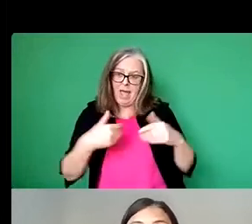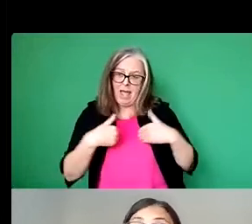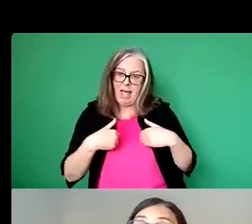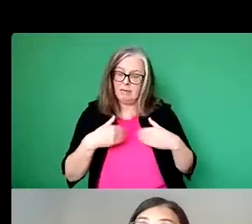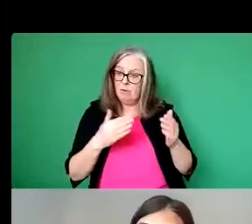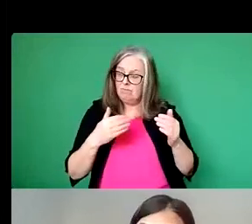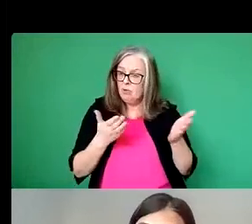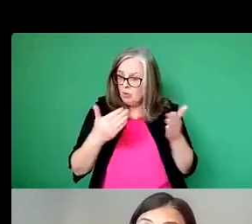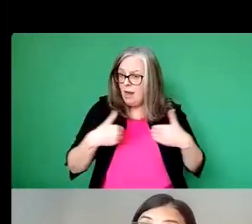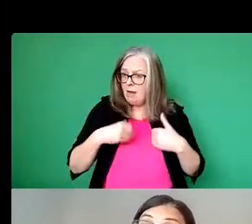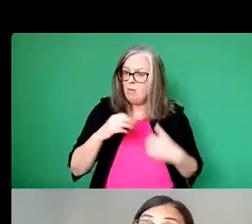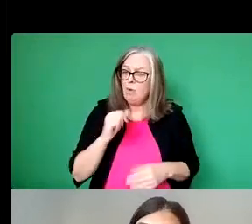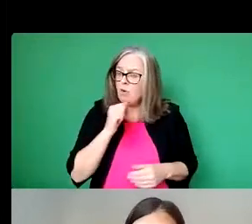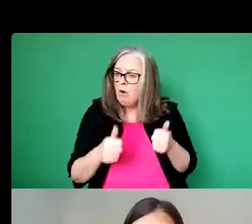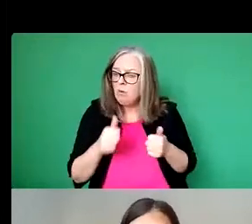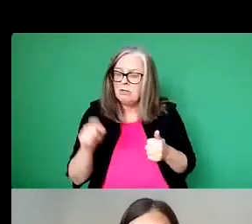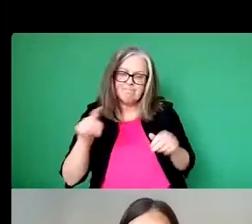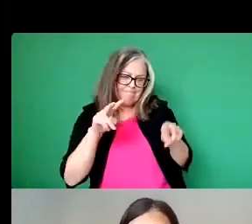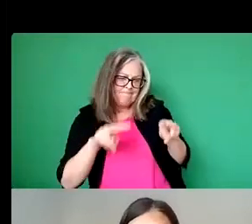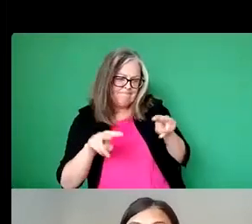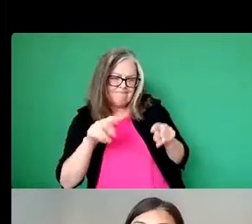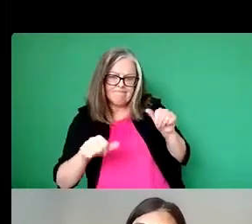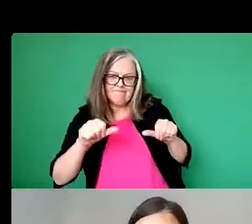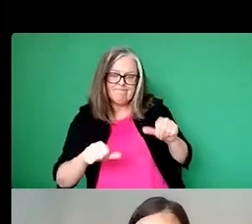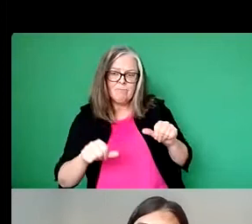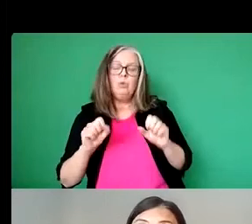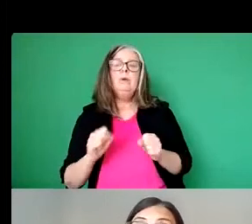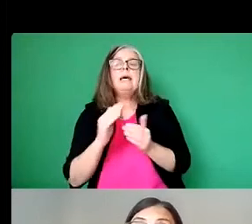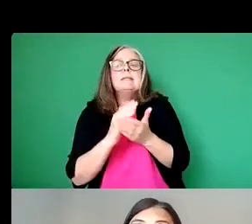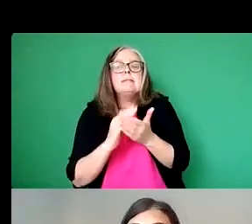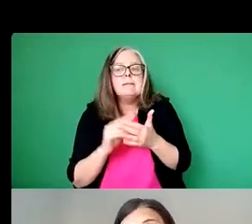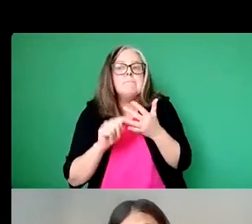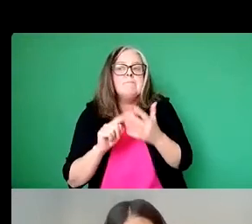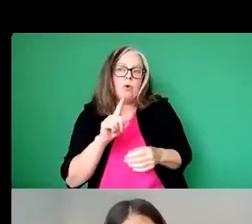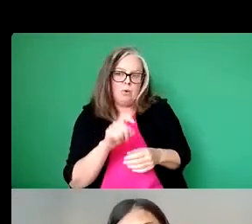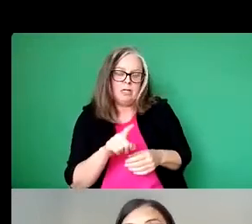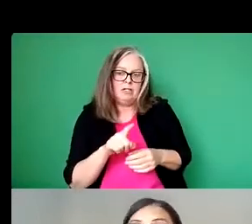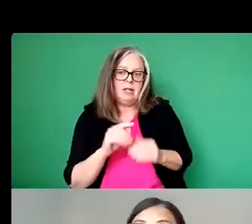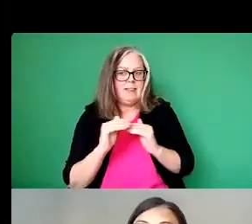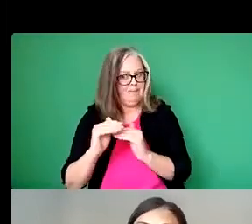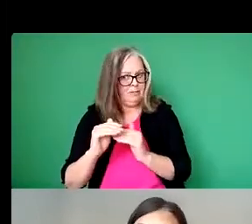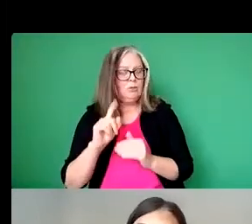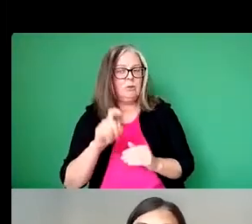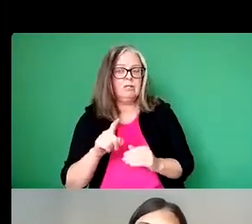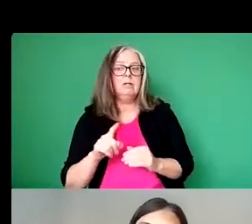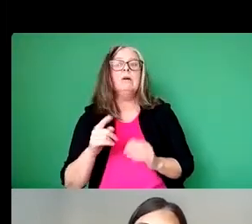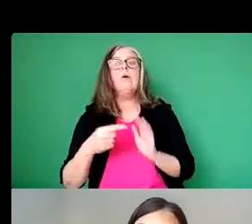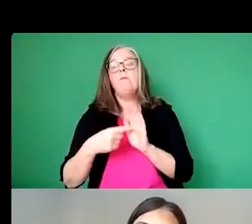some questions some limited questions can be asked such as is the dog a service animal required